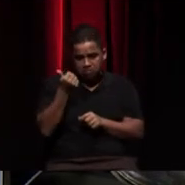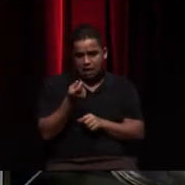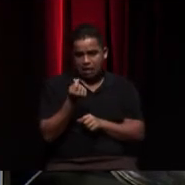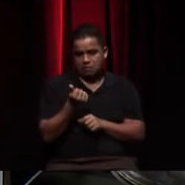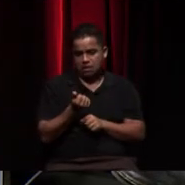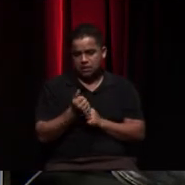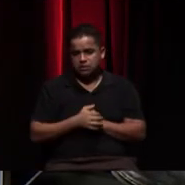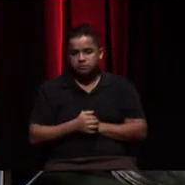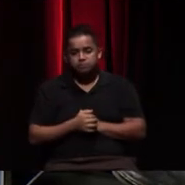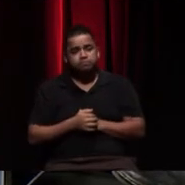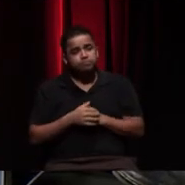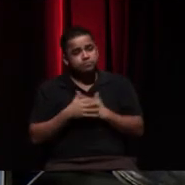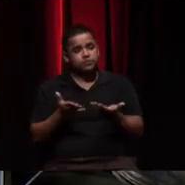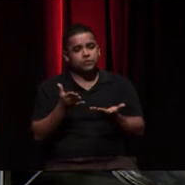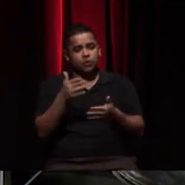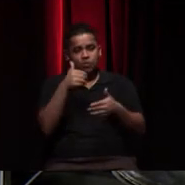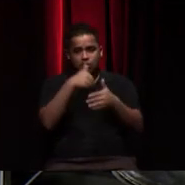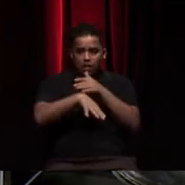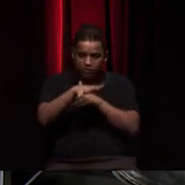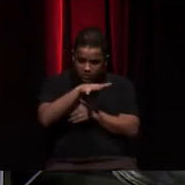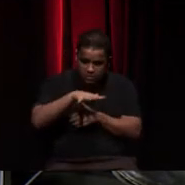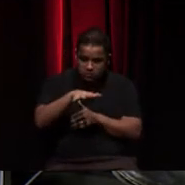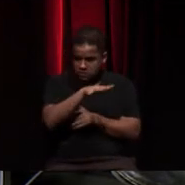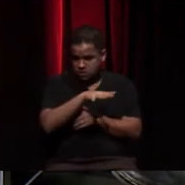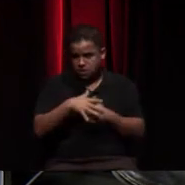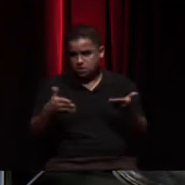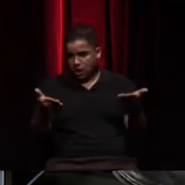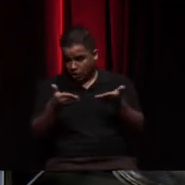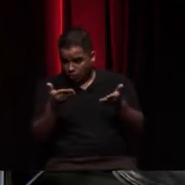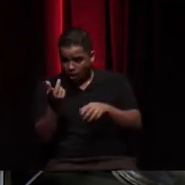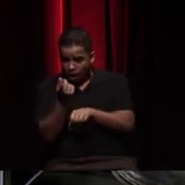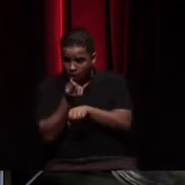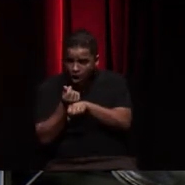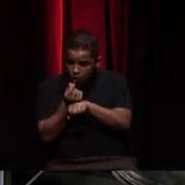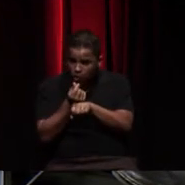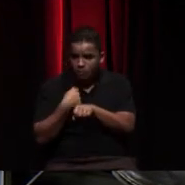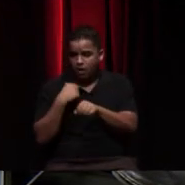For the economic situation we are going through it is quite an interesting model.